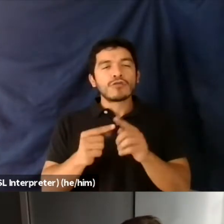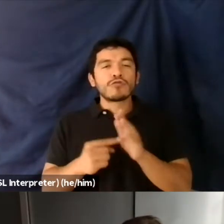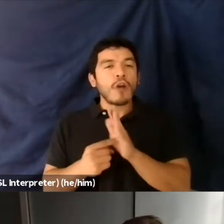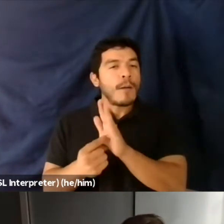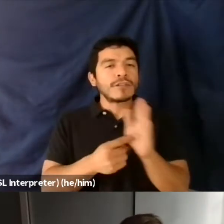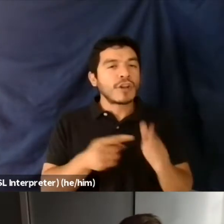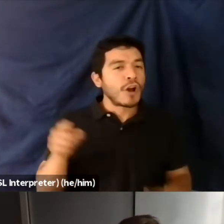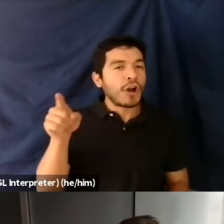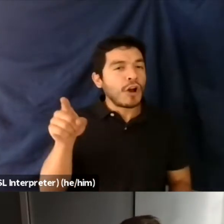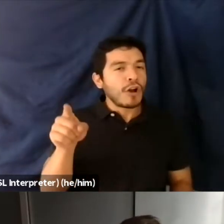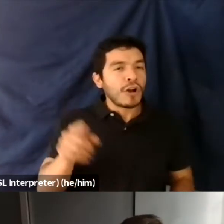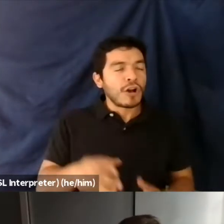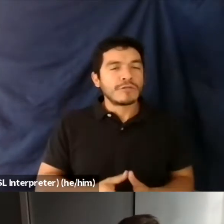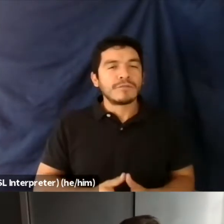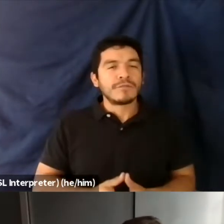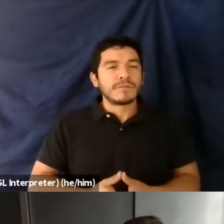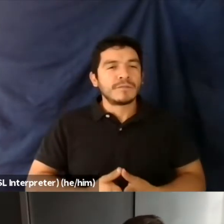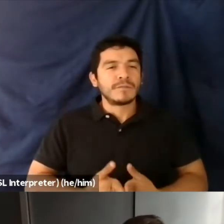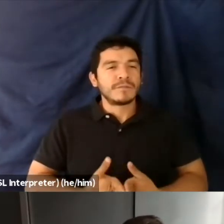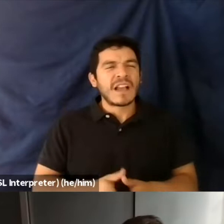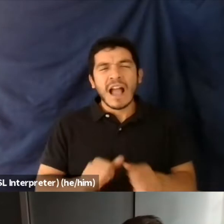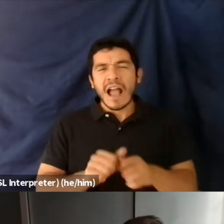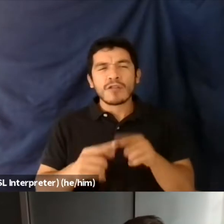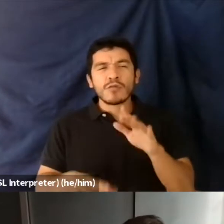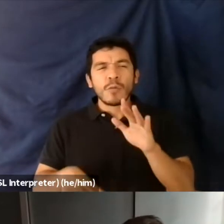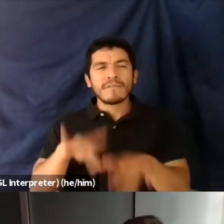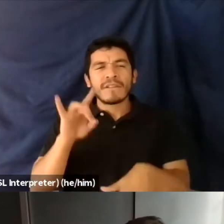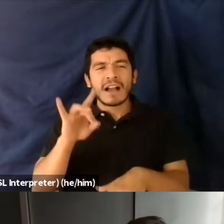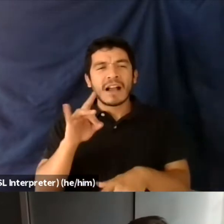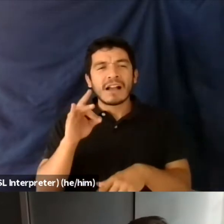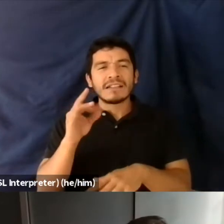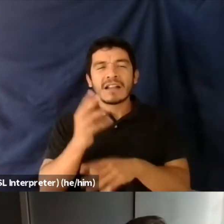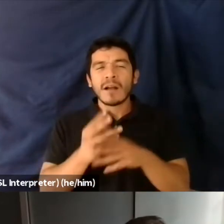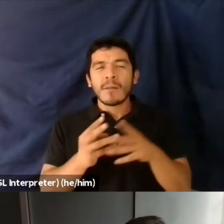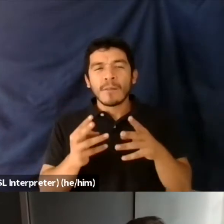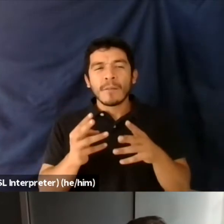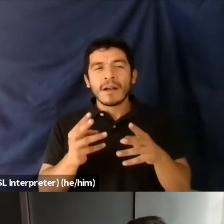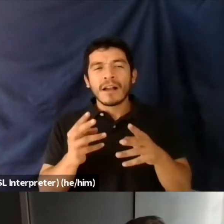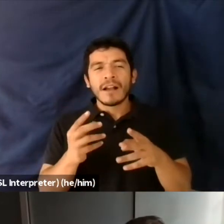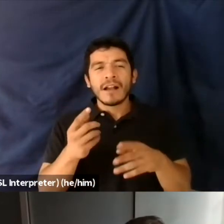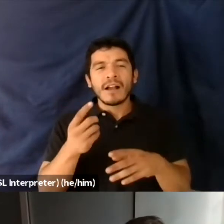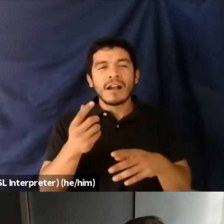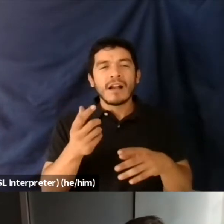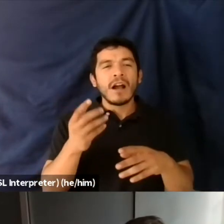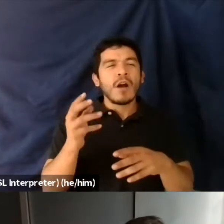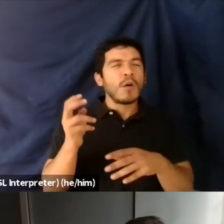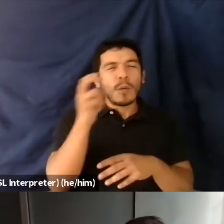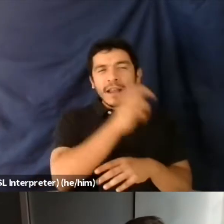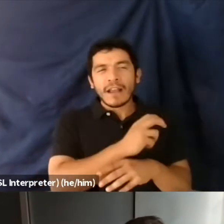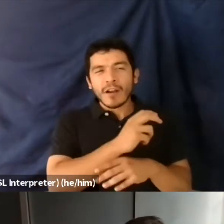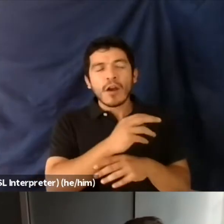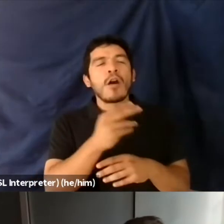and how to find sort of queer rebelliousness in that decision. And that's when I turned